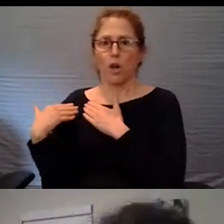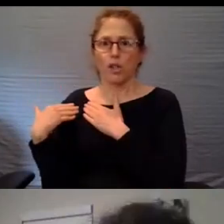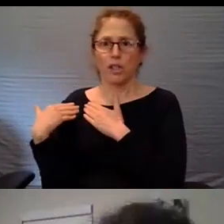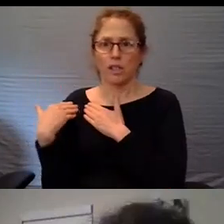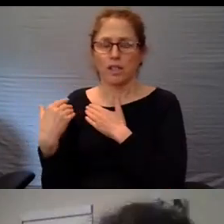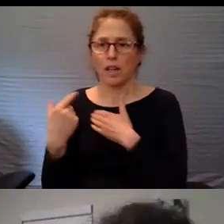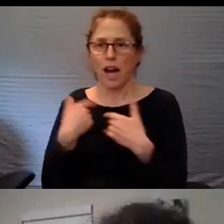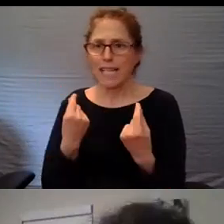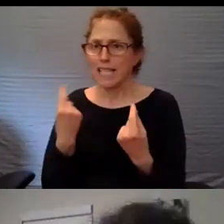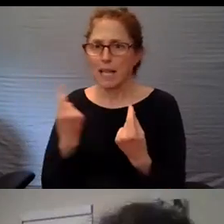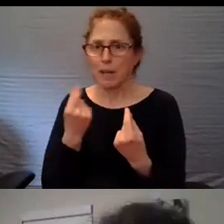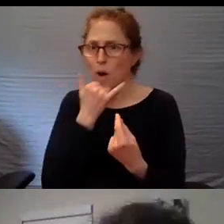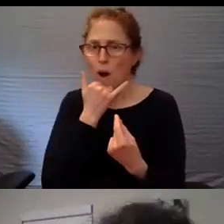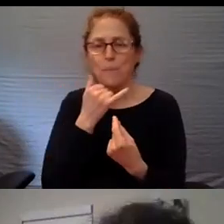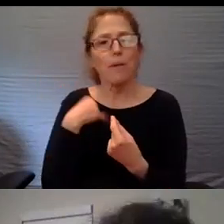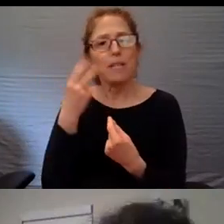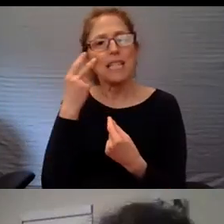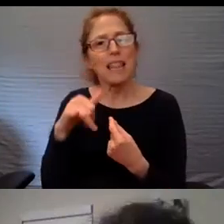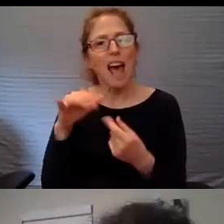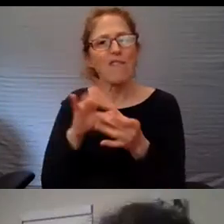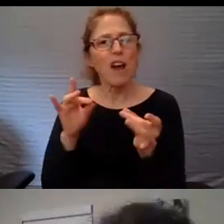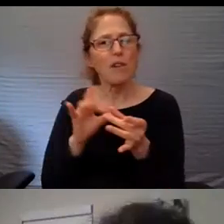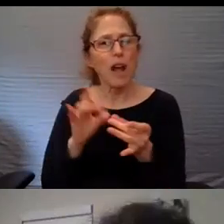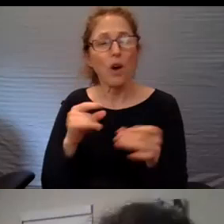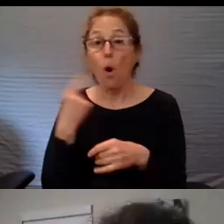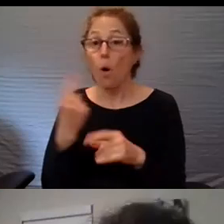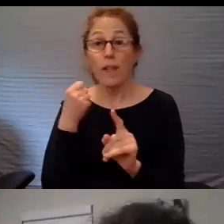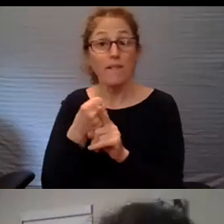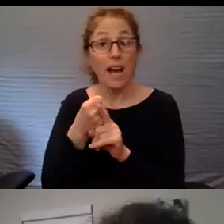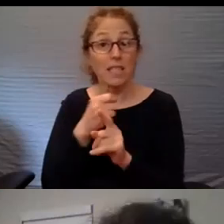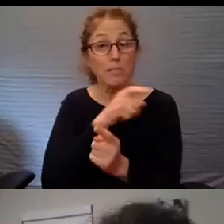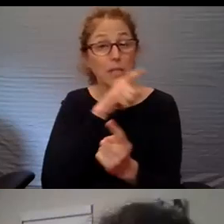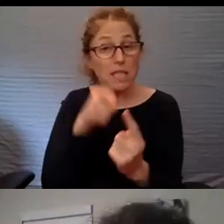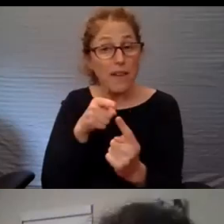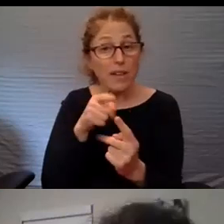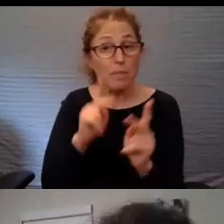When we see this rhetoric that it only affects certain people, there's an element of blame there.